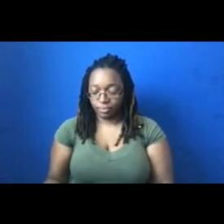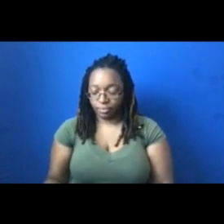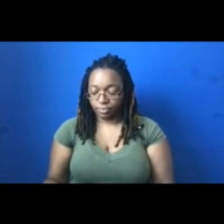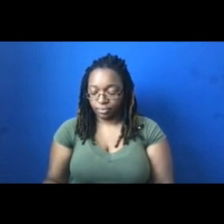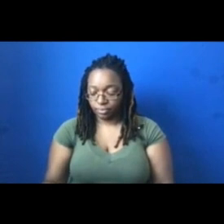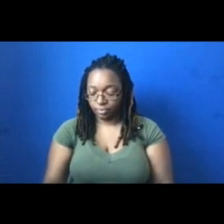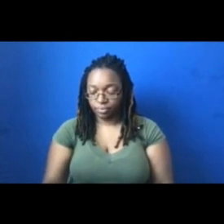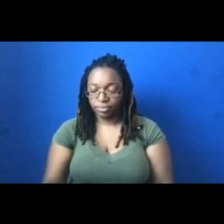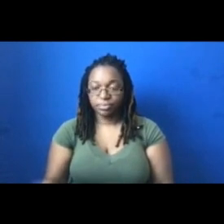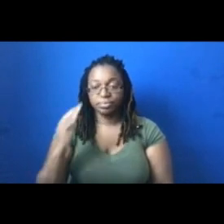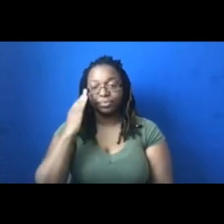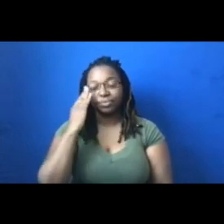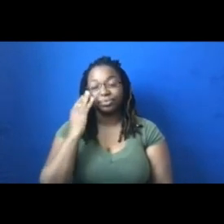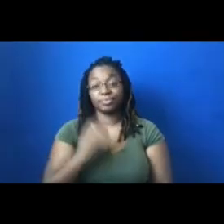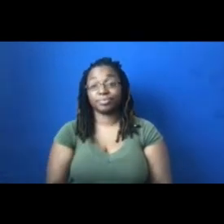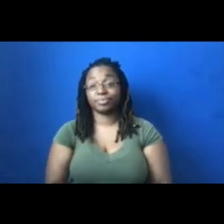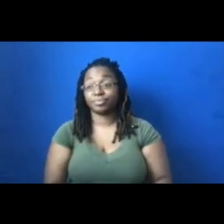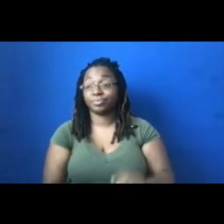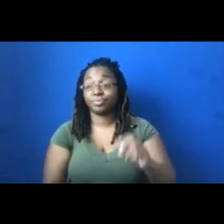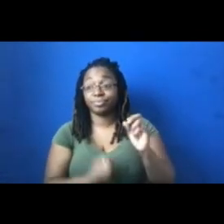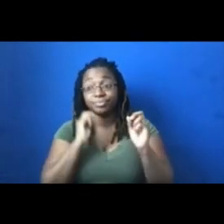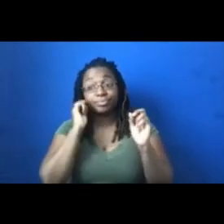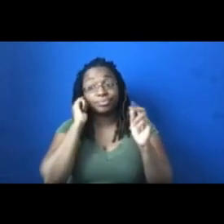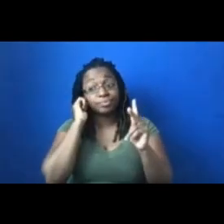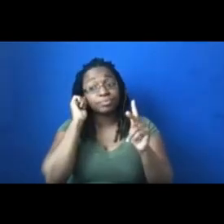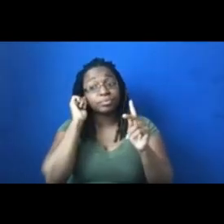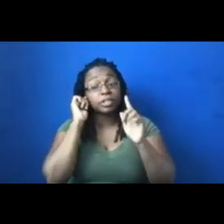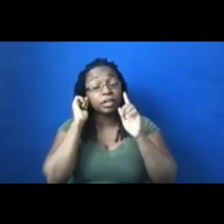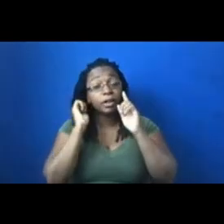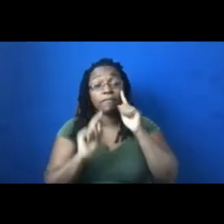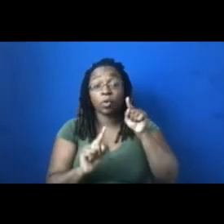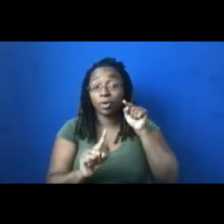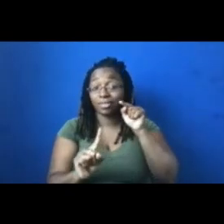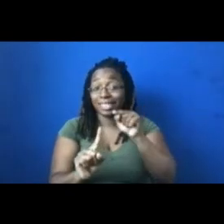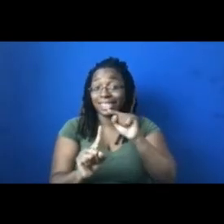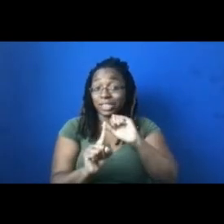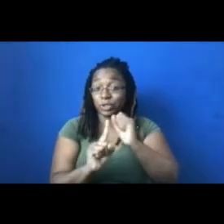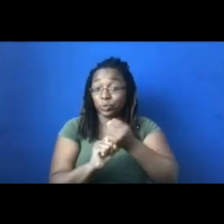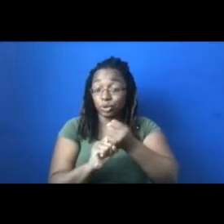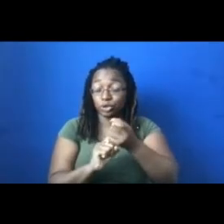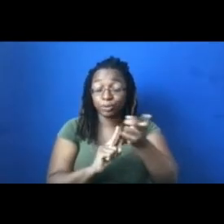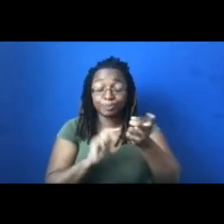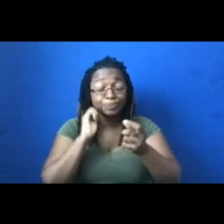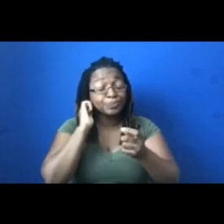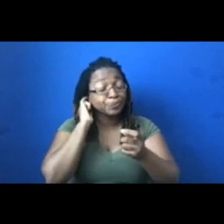Unknown: Okay, so in this scenario, a business a hospital